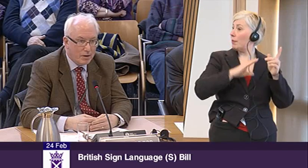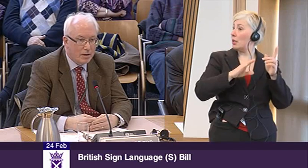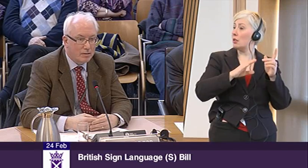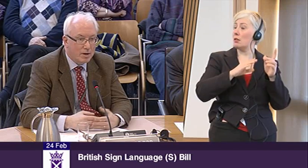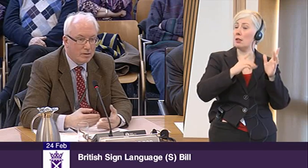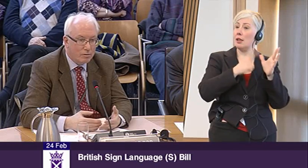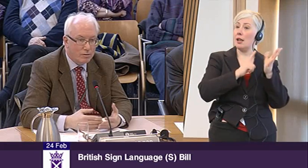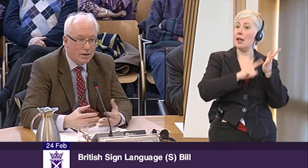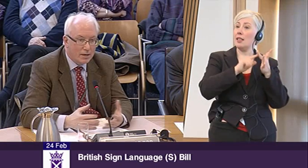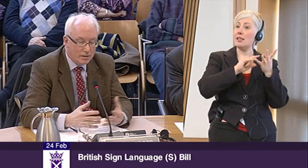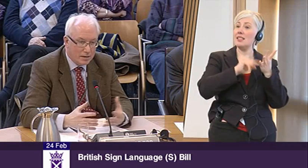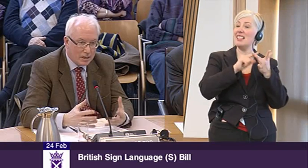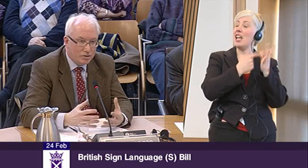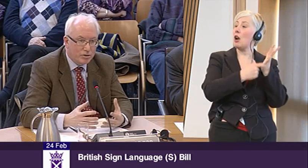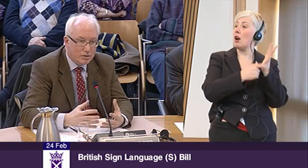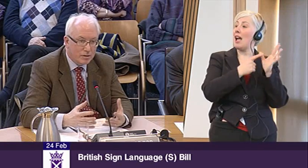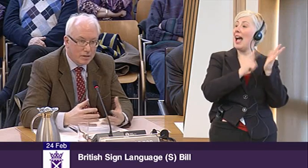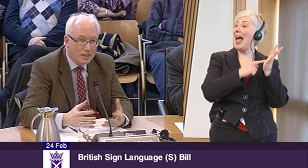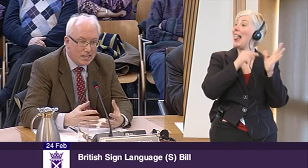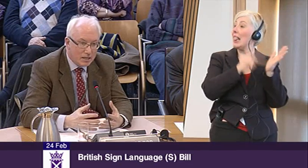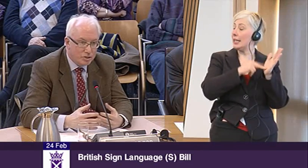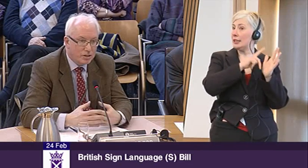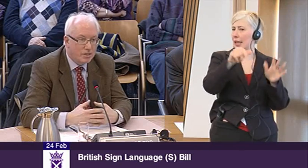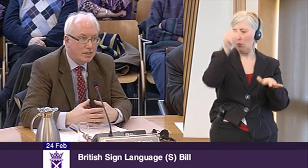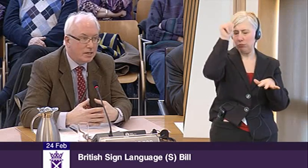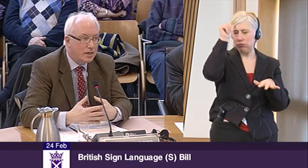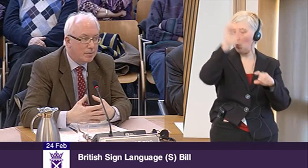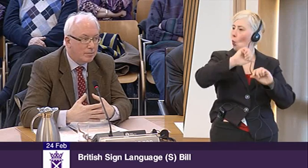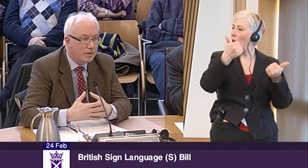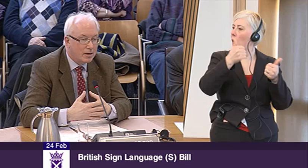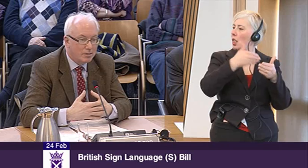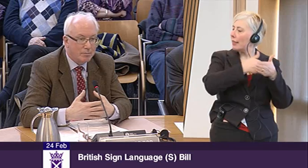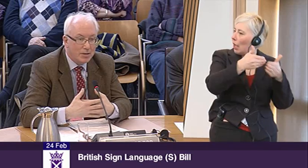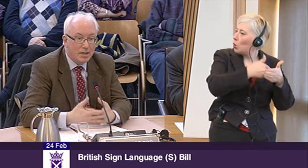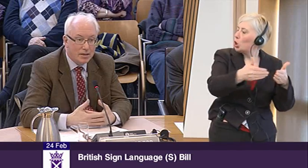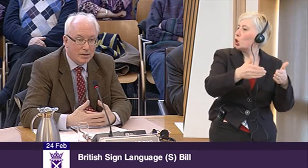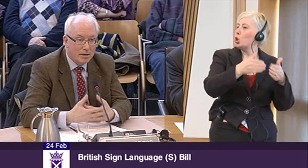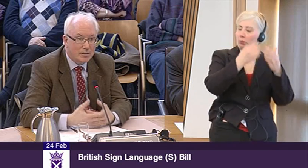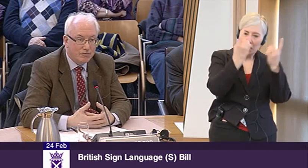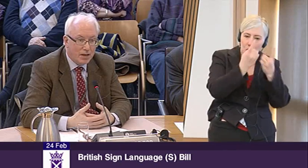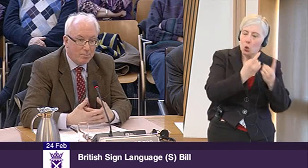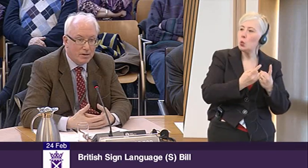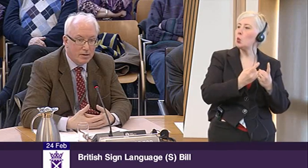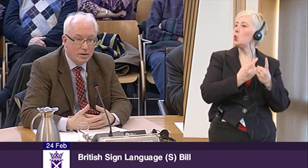Allan is very familiar with the language and the issues concerning the wishes and needs